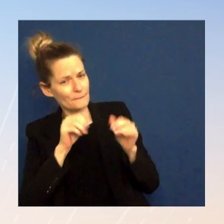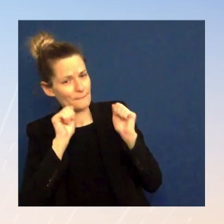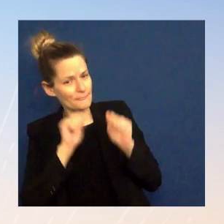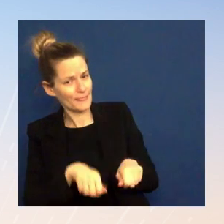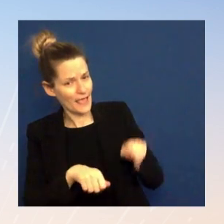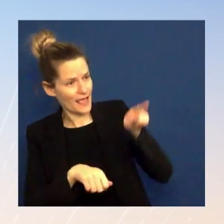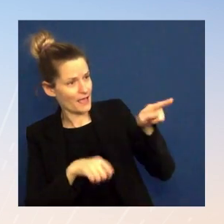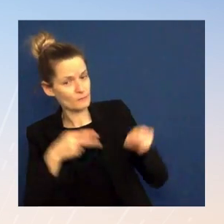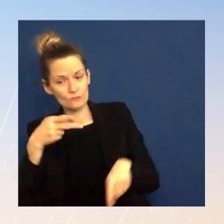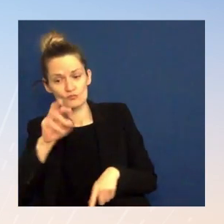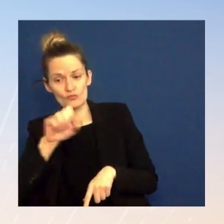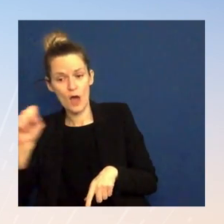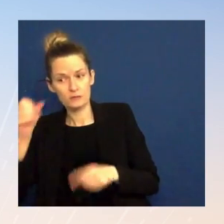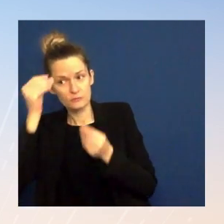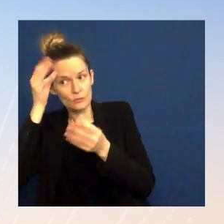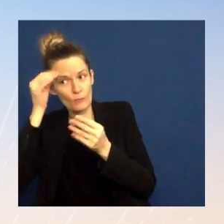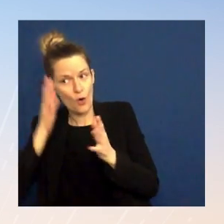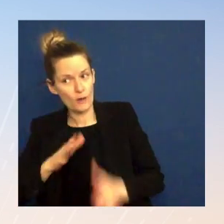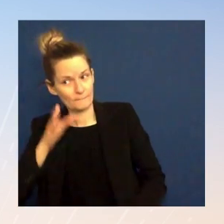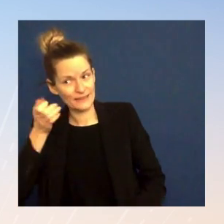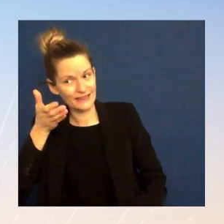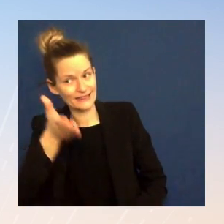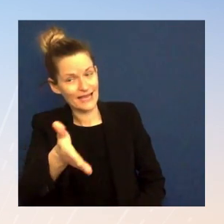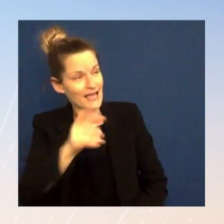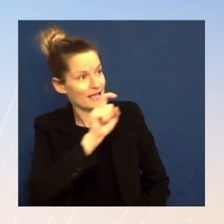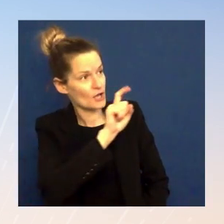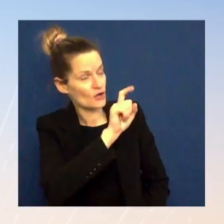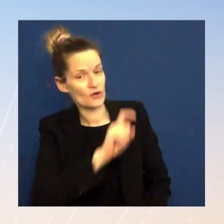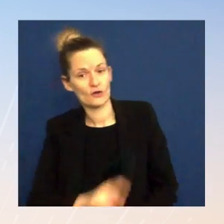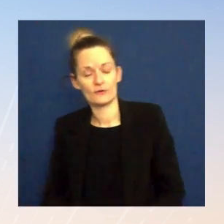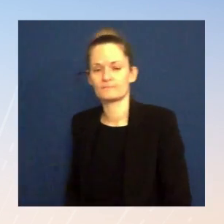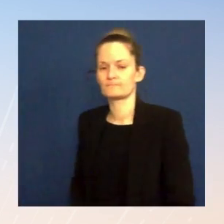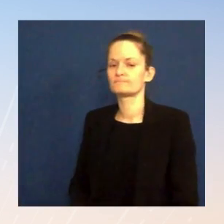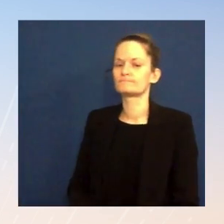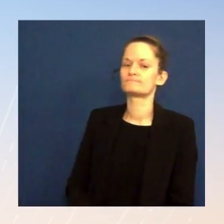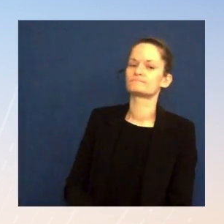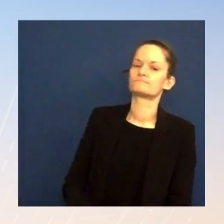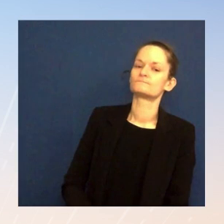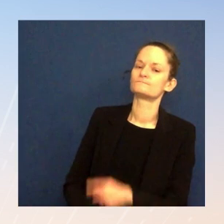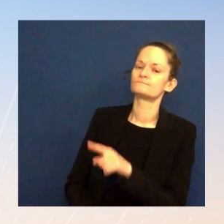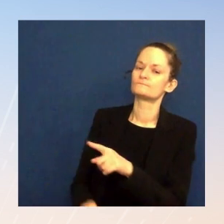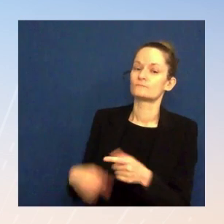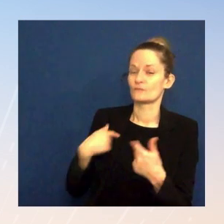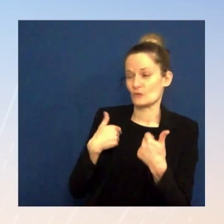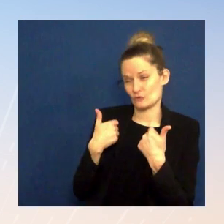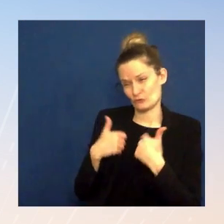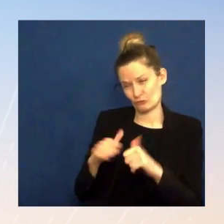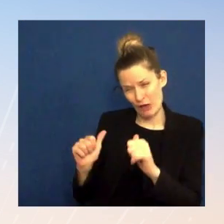is that we are working through every lever we have to advocate